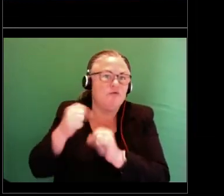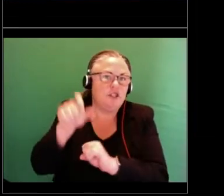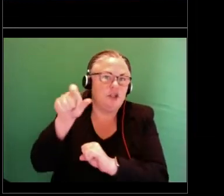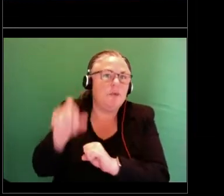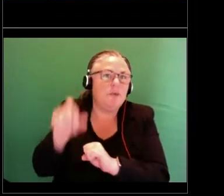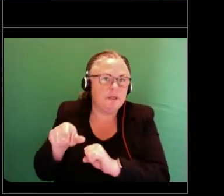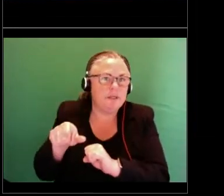are aware.